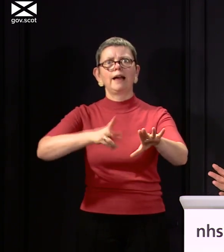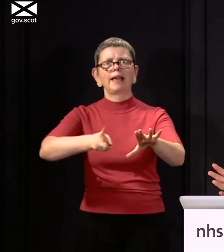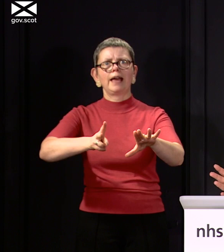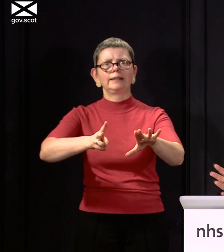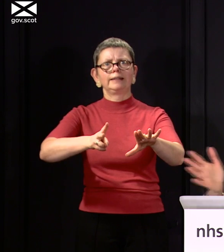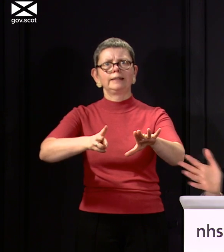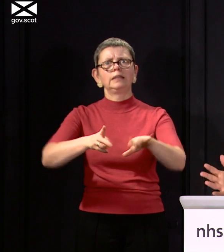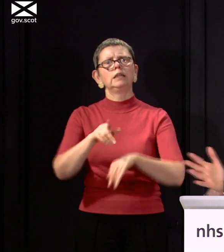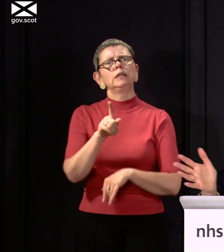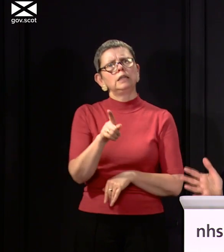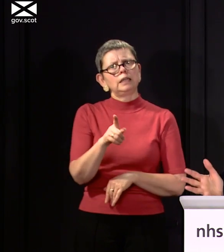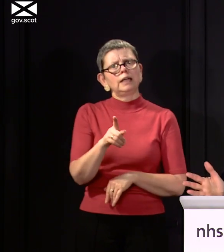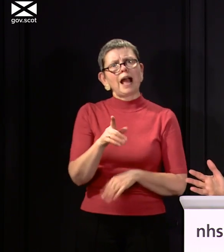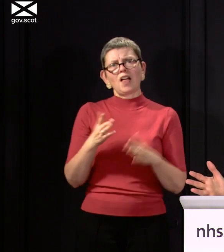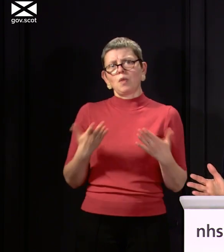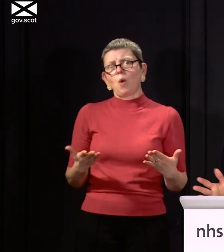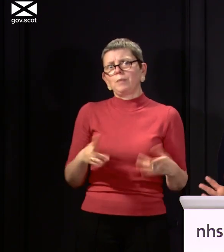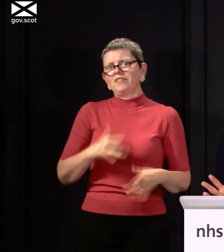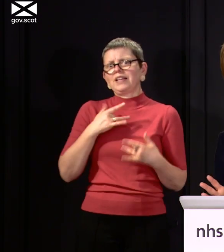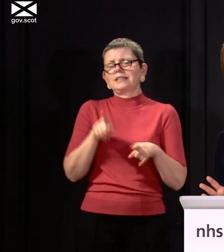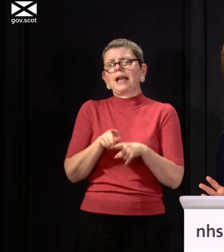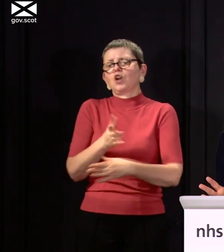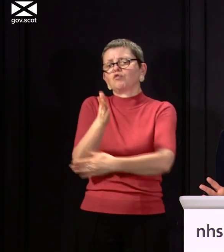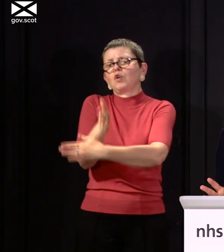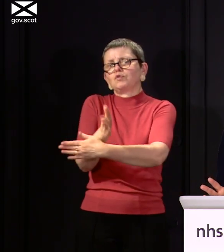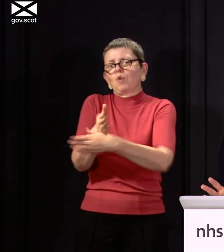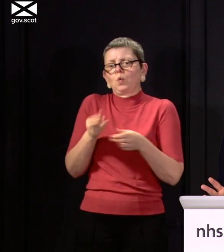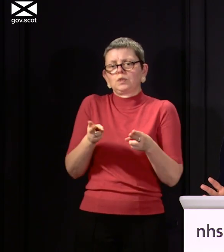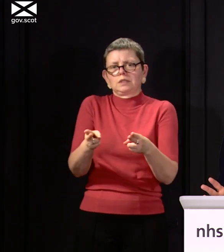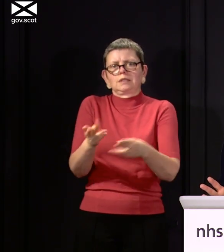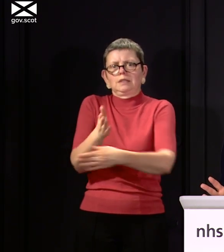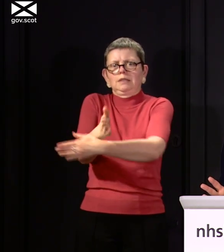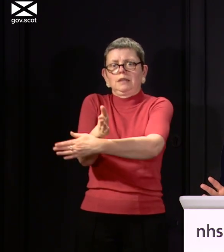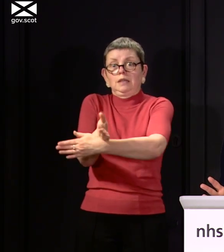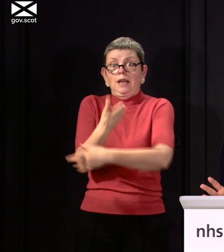being like a bit of a crossroad. We can keep going down the right path by just sticking